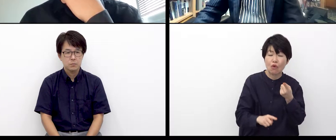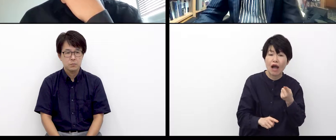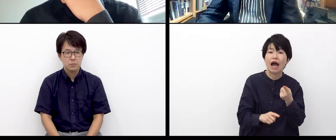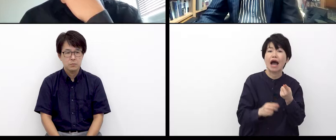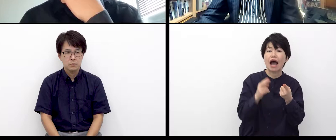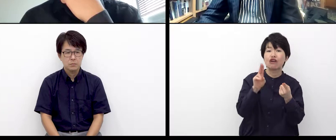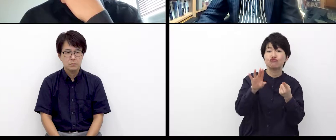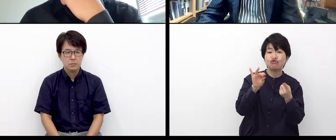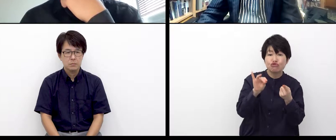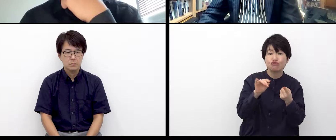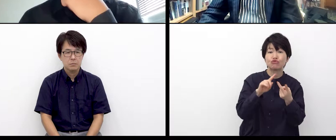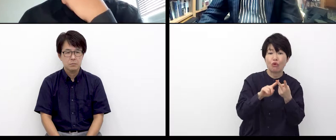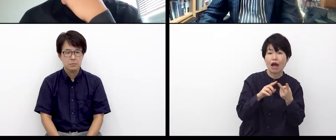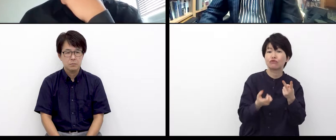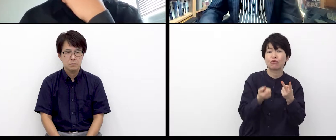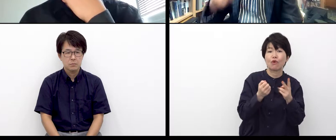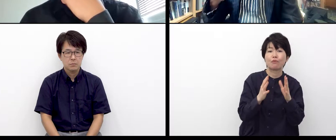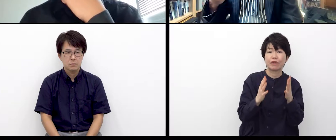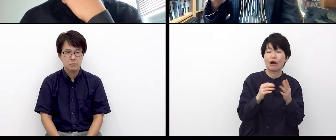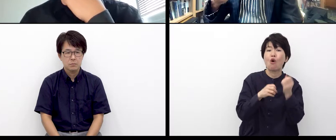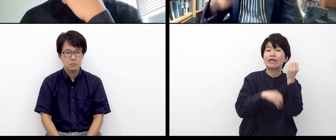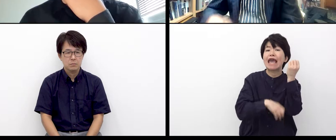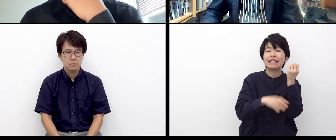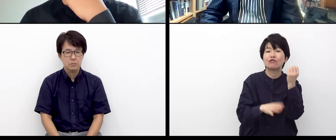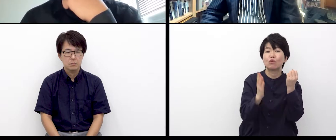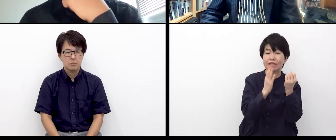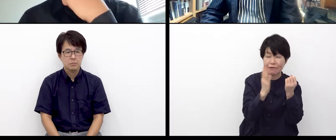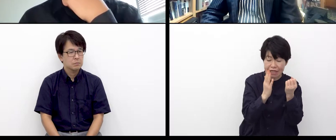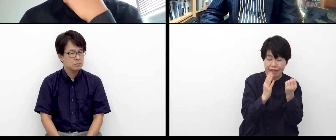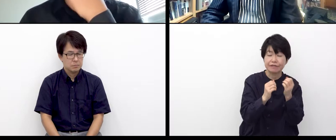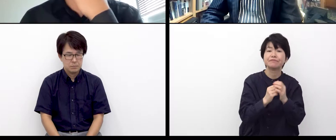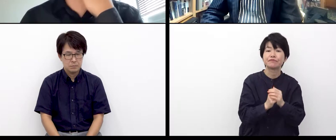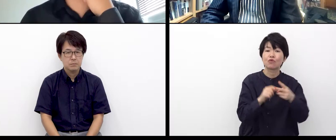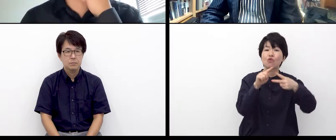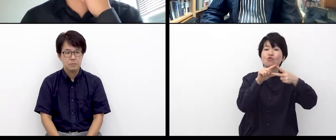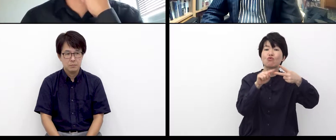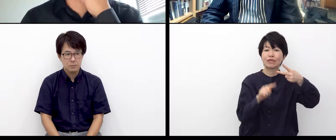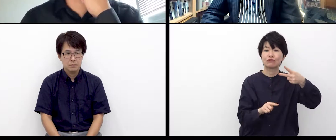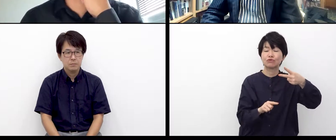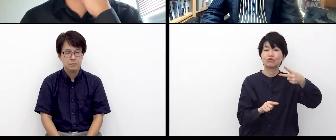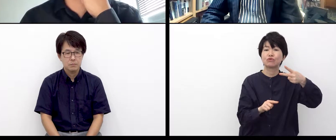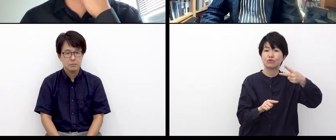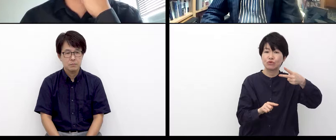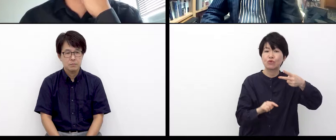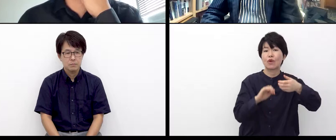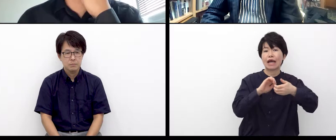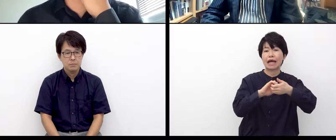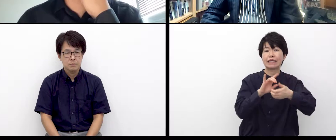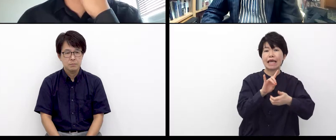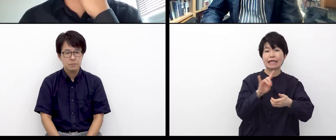There are these 2 points about it. And,